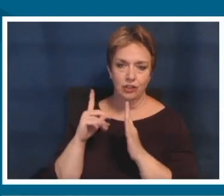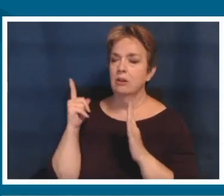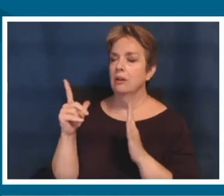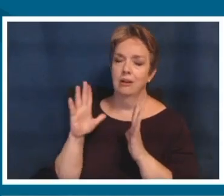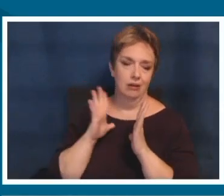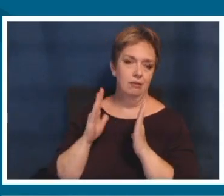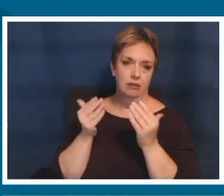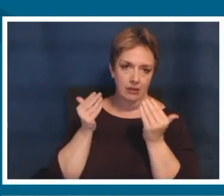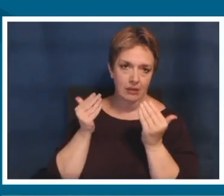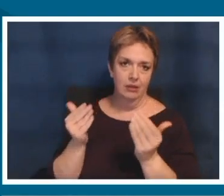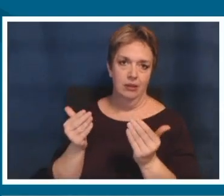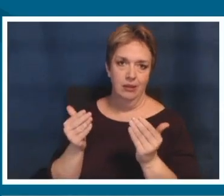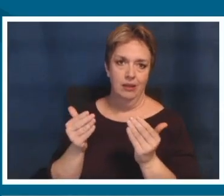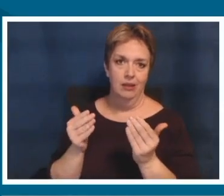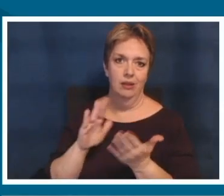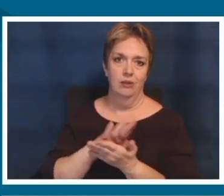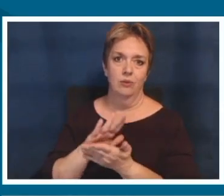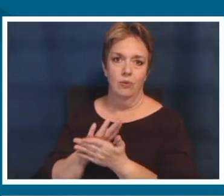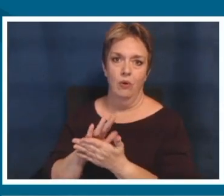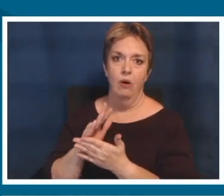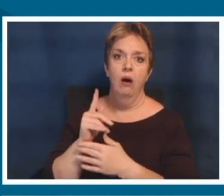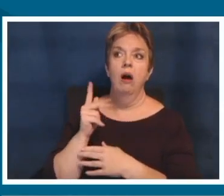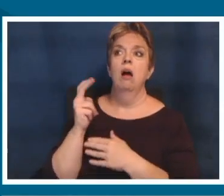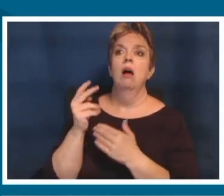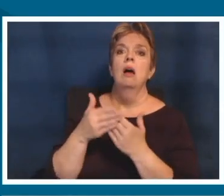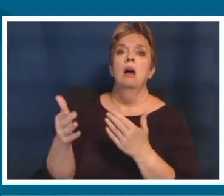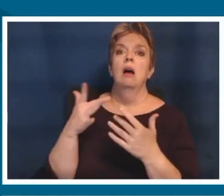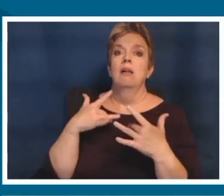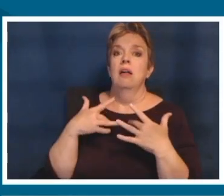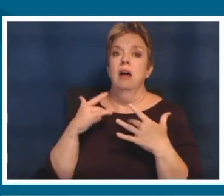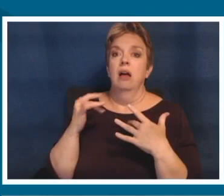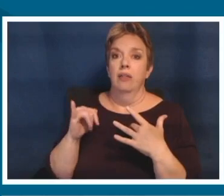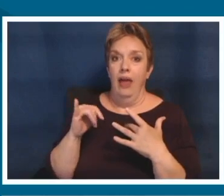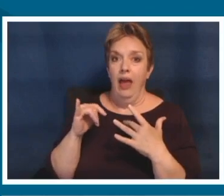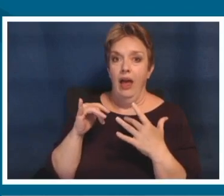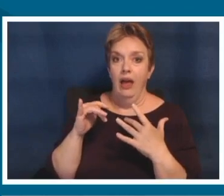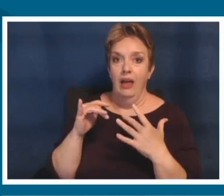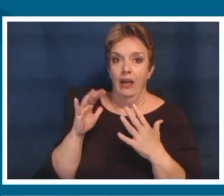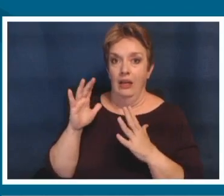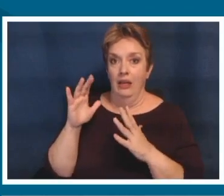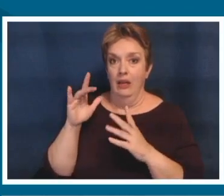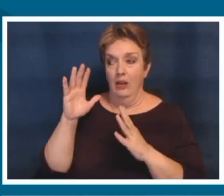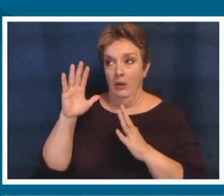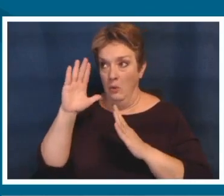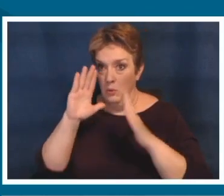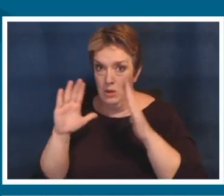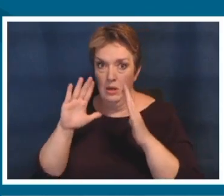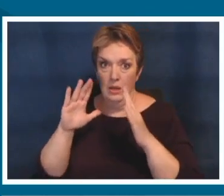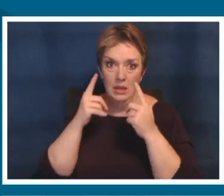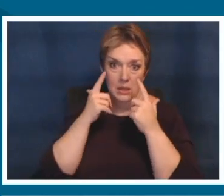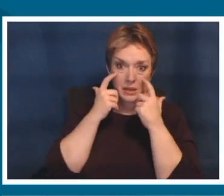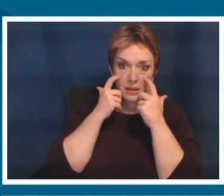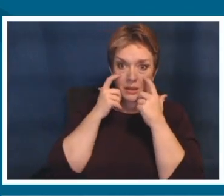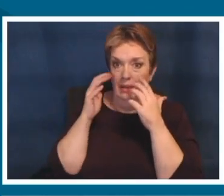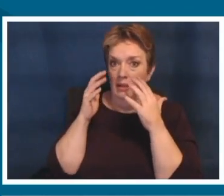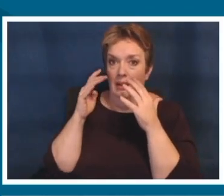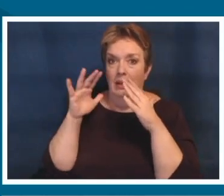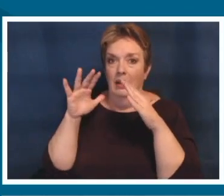then all the crying and being worried stopped i think he meant to say stop um